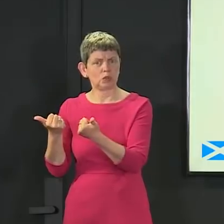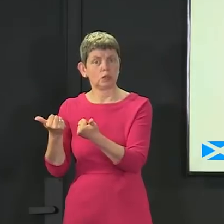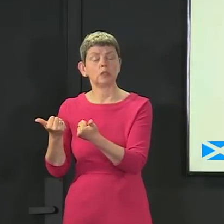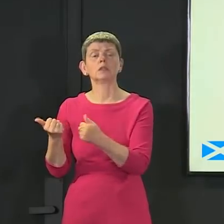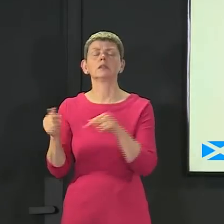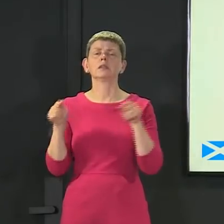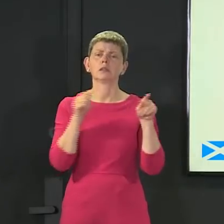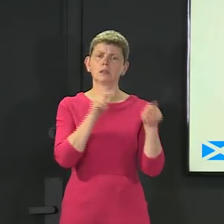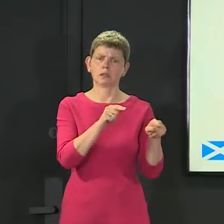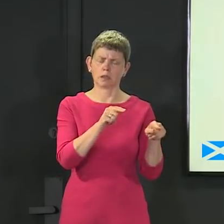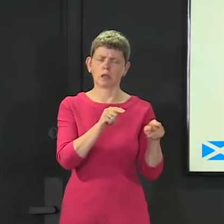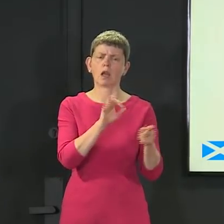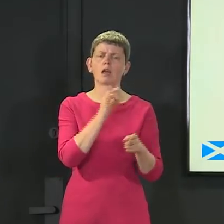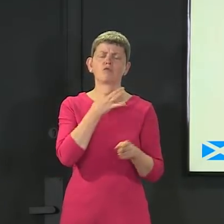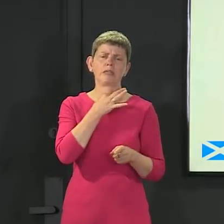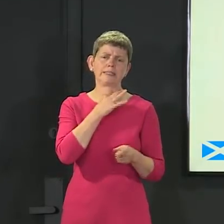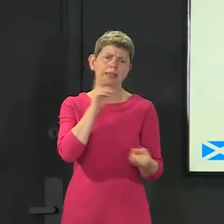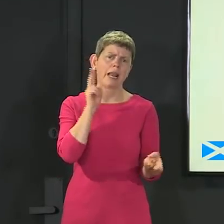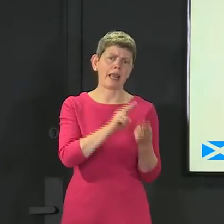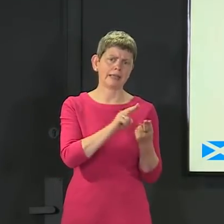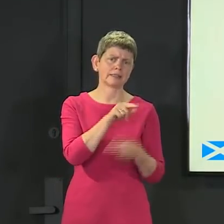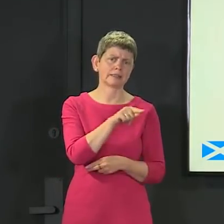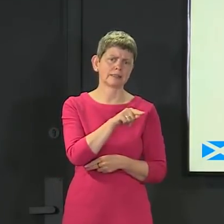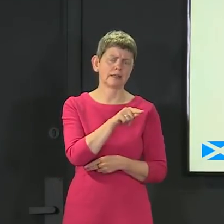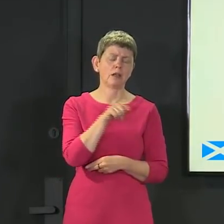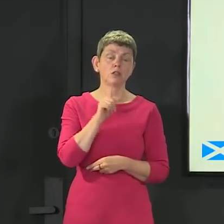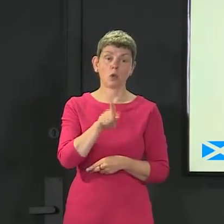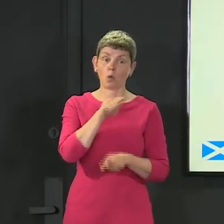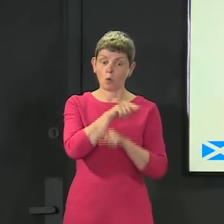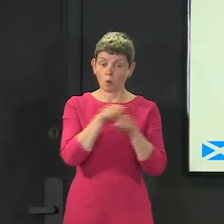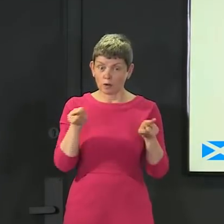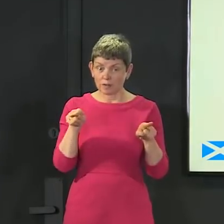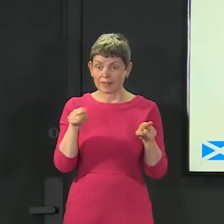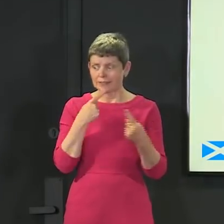are taken into account when we're starting to make the changes then we'll continue to look at